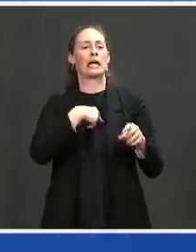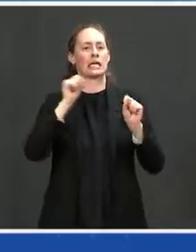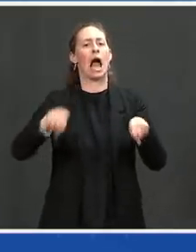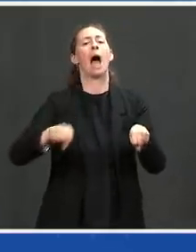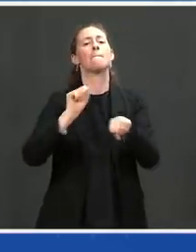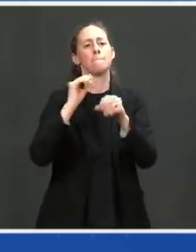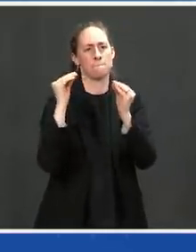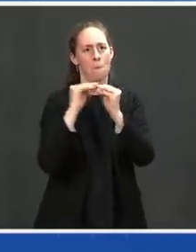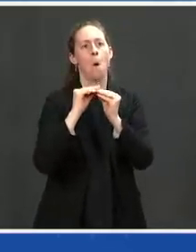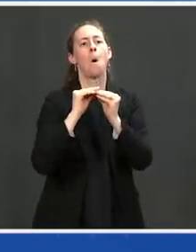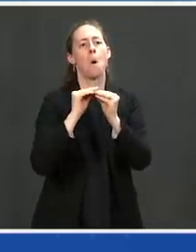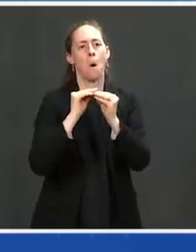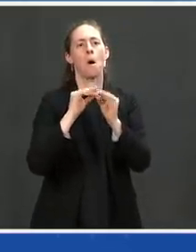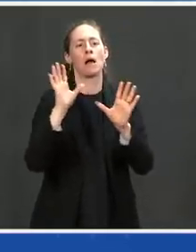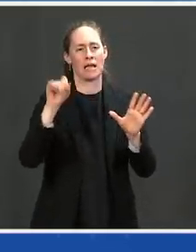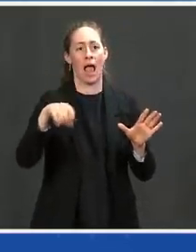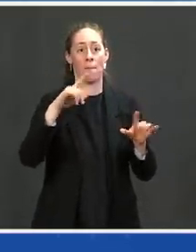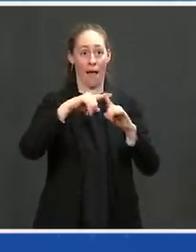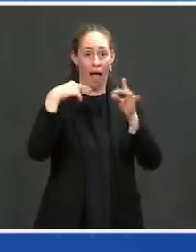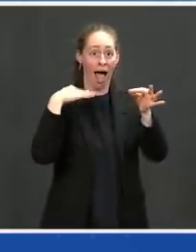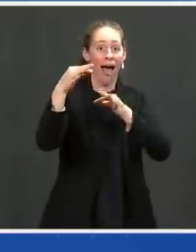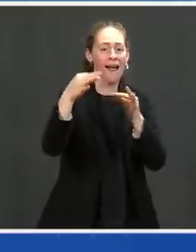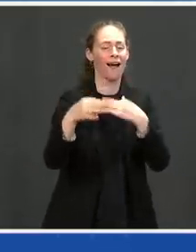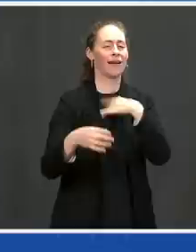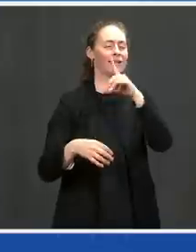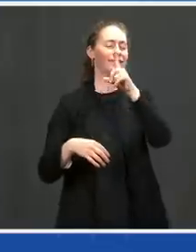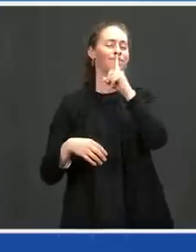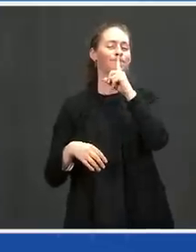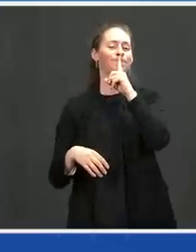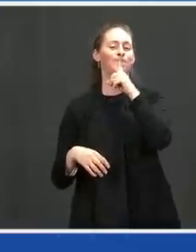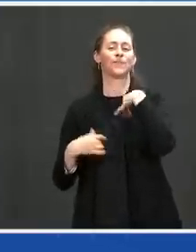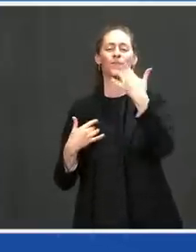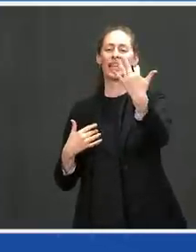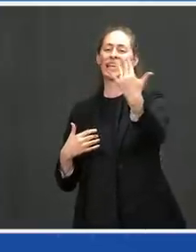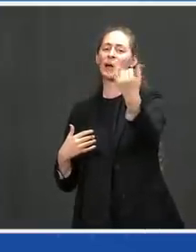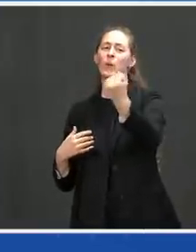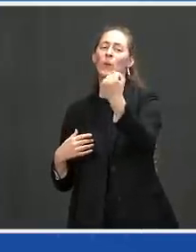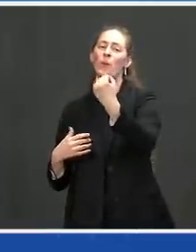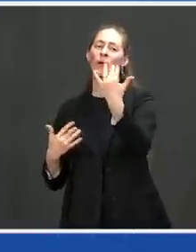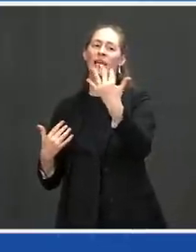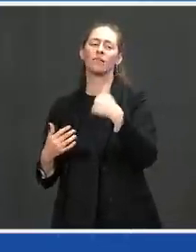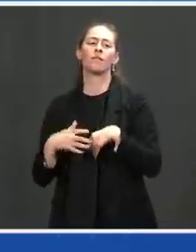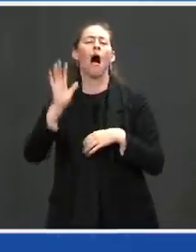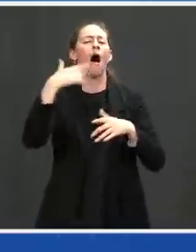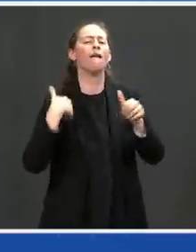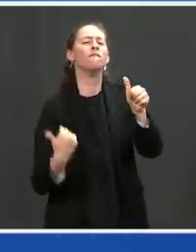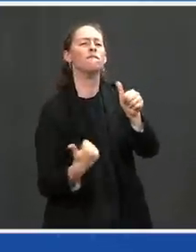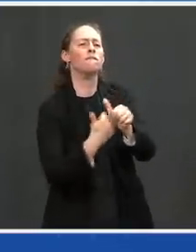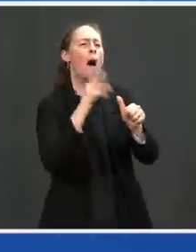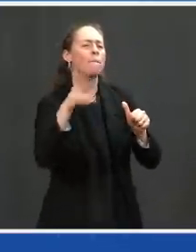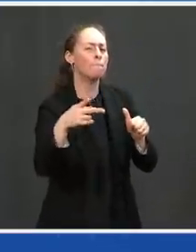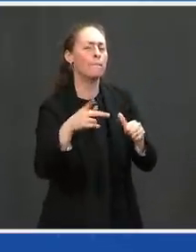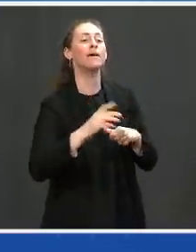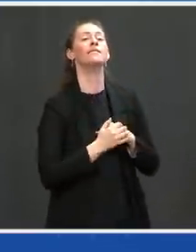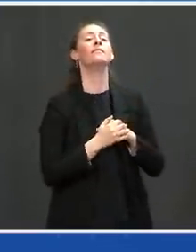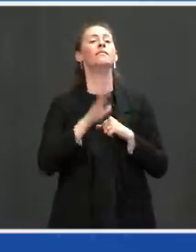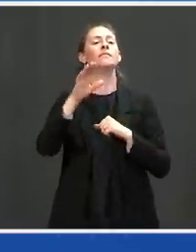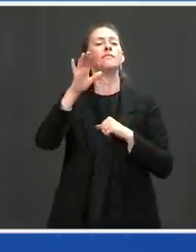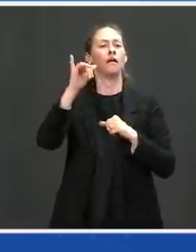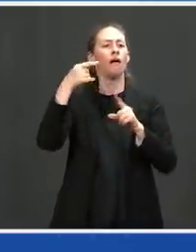The Press: And then, on a related note, have you decided whether you are going to run for reelection in 2024? You haven't set up a reelection campaign yet,